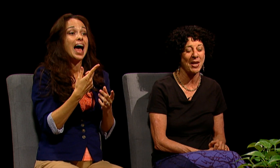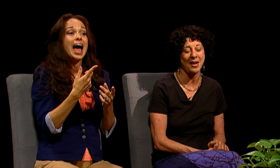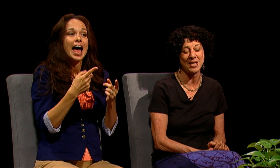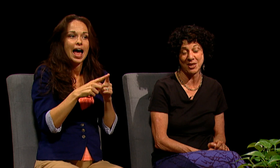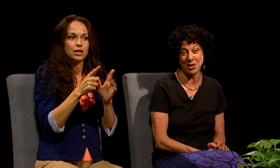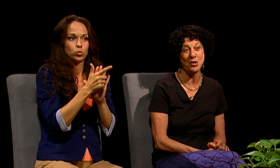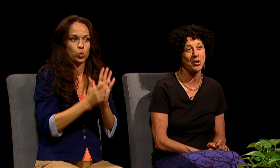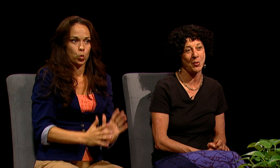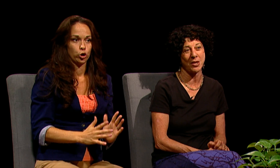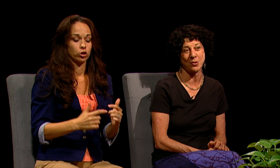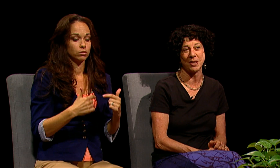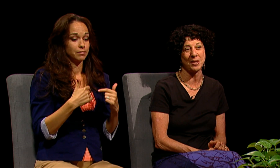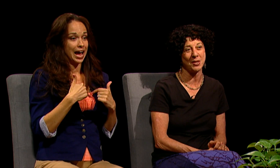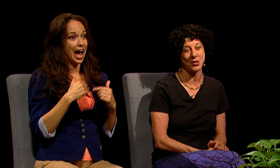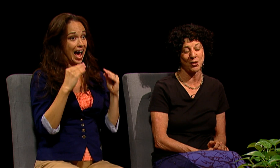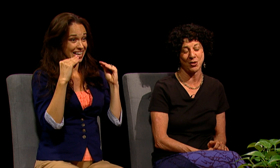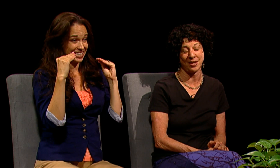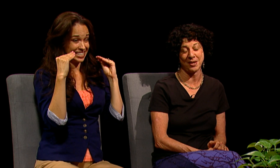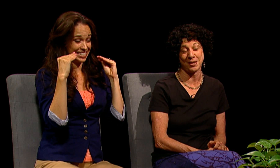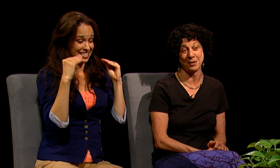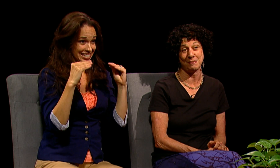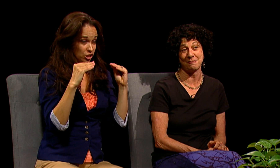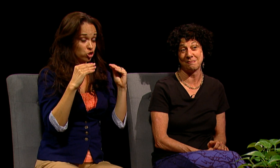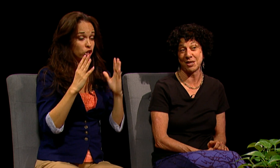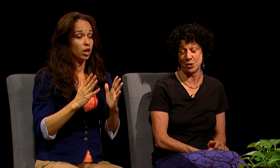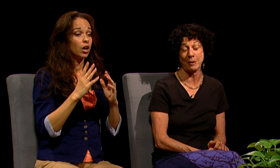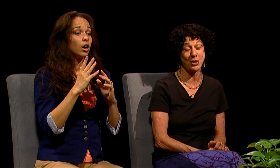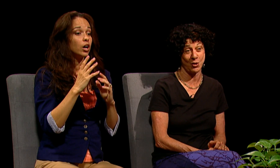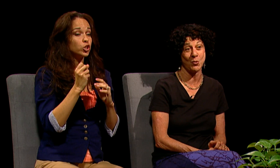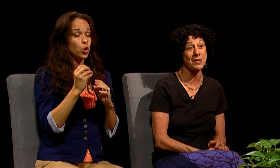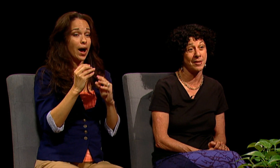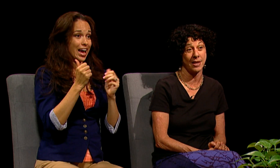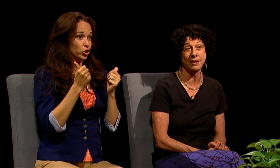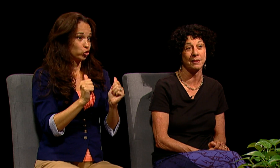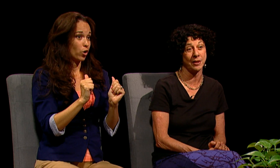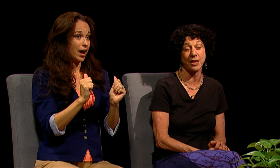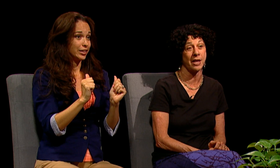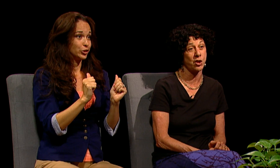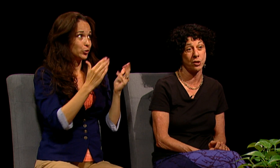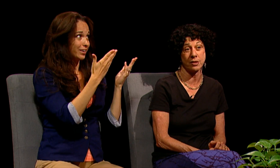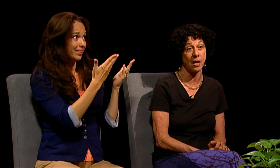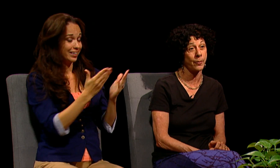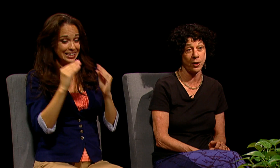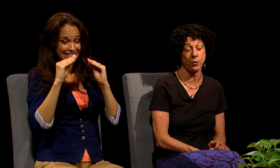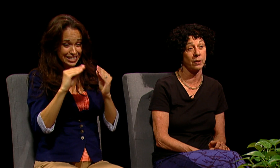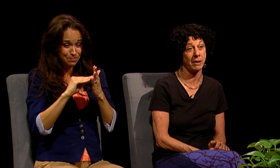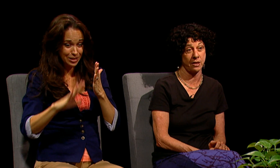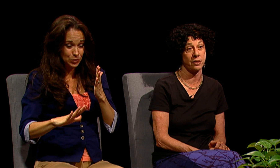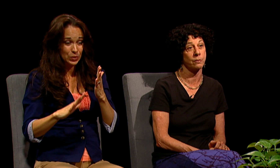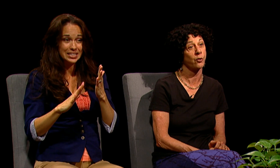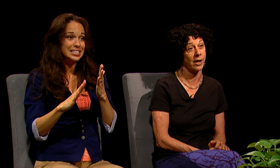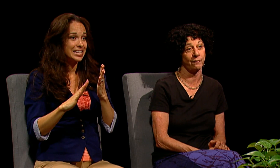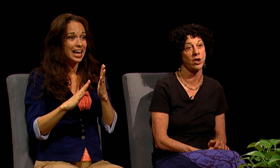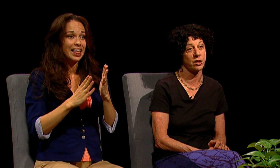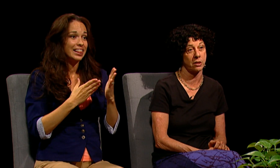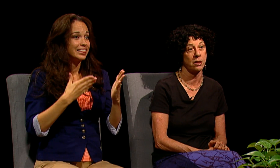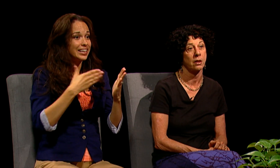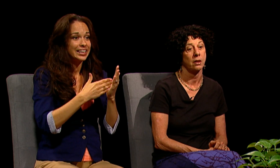I TEACH, SO I TRY TO TEACH MY STUDENTS THAT LITIGATION IS NOT THE ONLY MECHANISM FOR ADVOCACY.